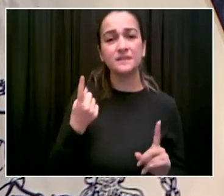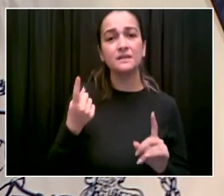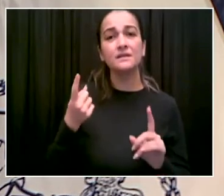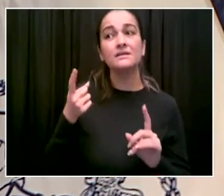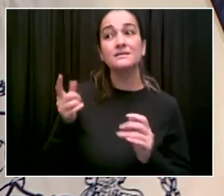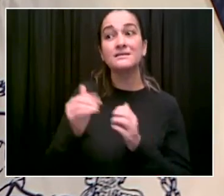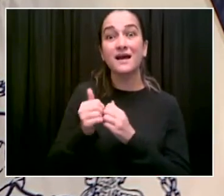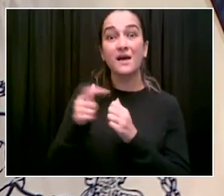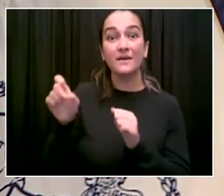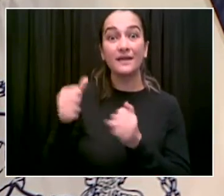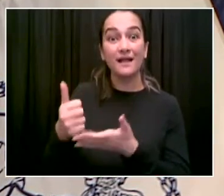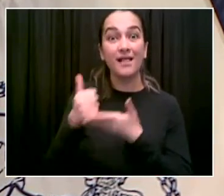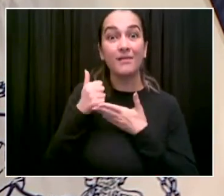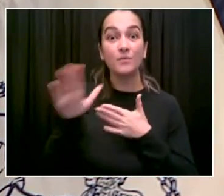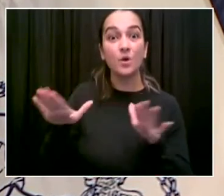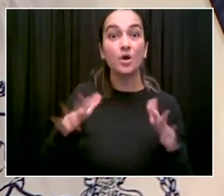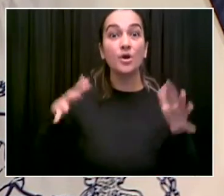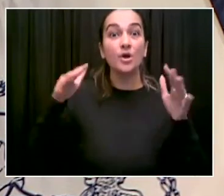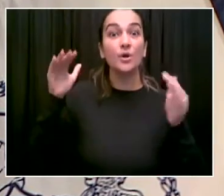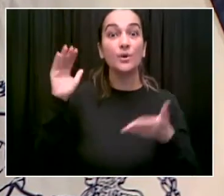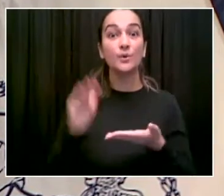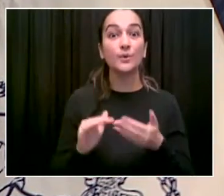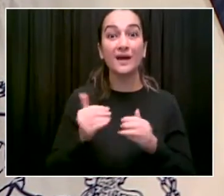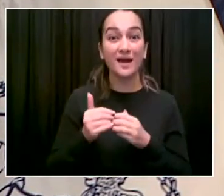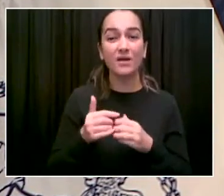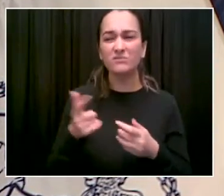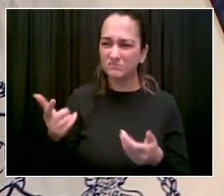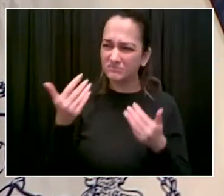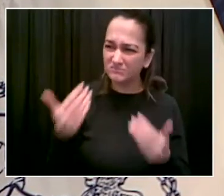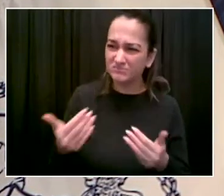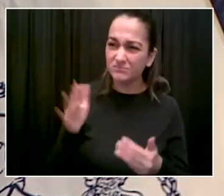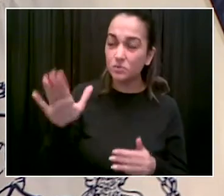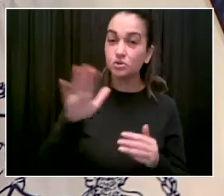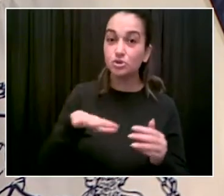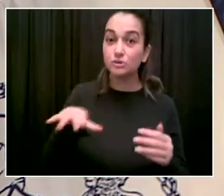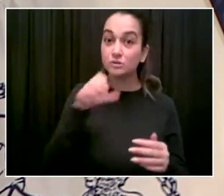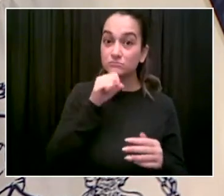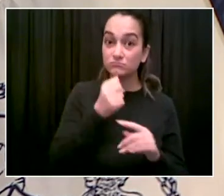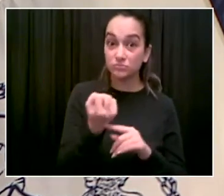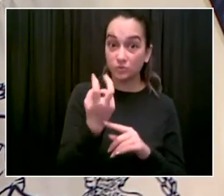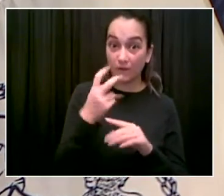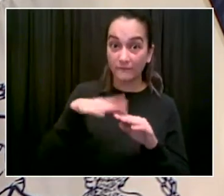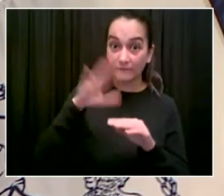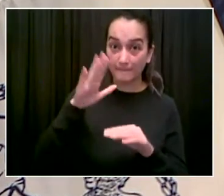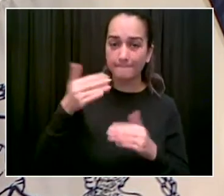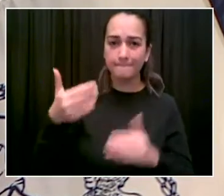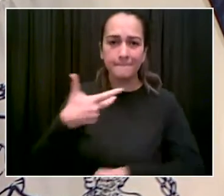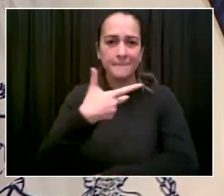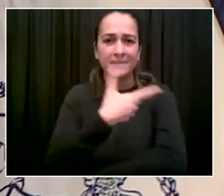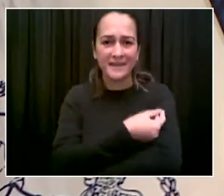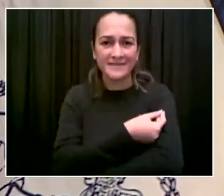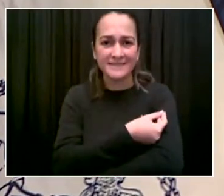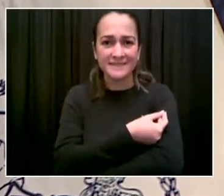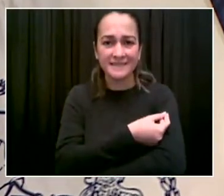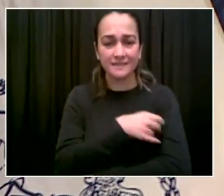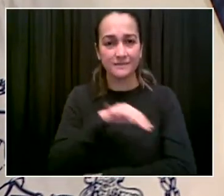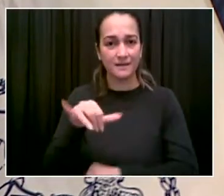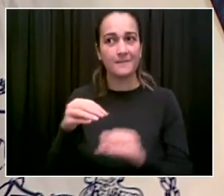THEY ARE RIGHT TO BE CONCERNED. HE LPUS TO AKME SURE EVERY KID 12 YEARS OLD AND